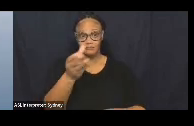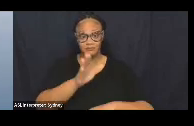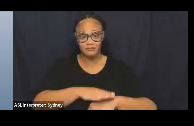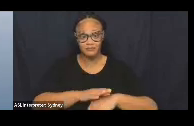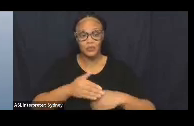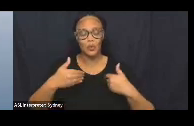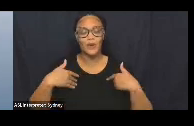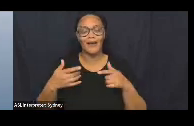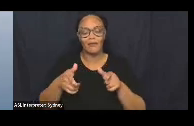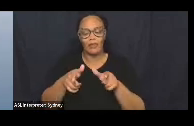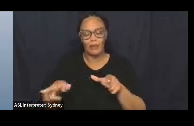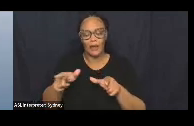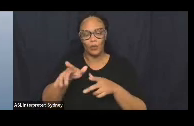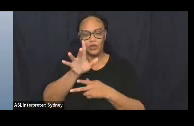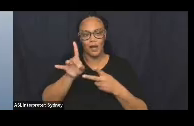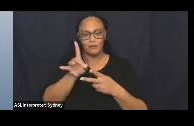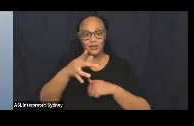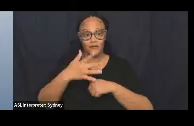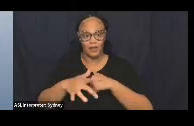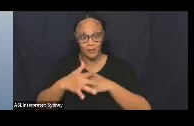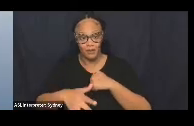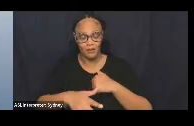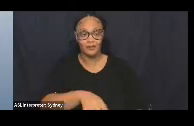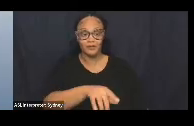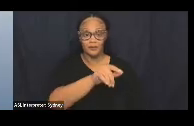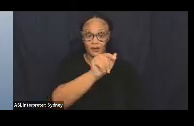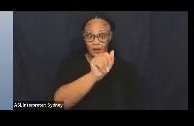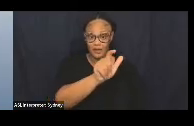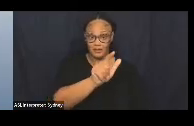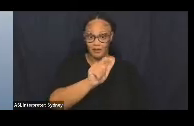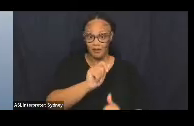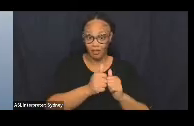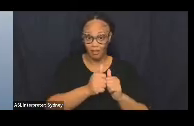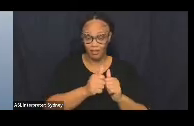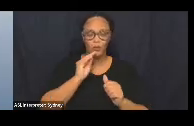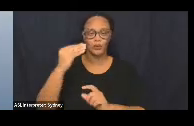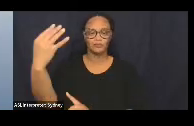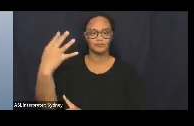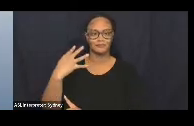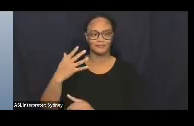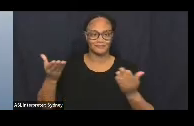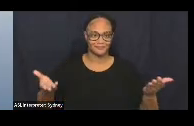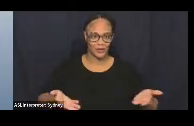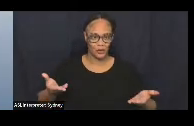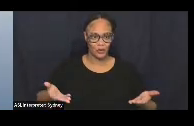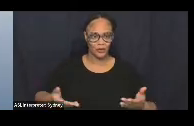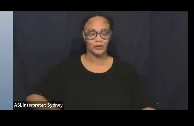for this session. American Sign Language will be spotlighted. Captions and translated captions